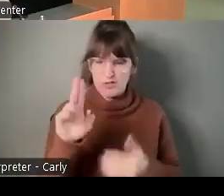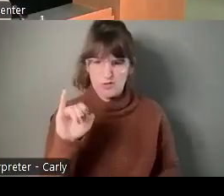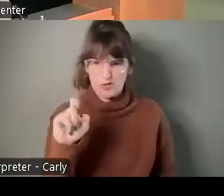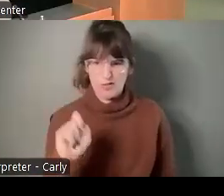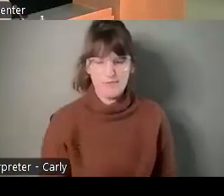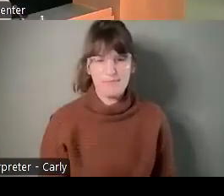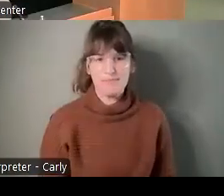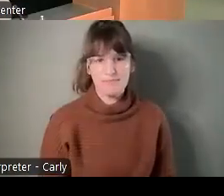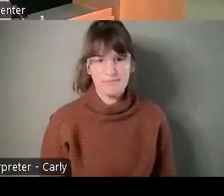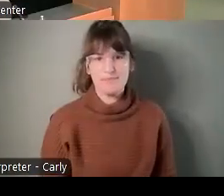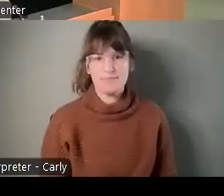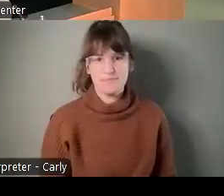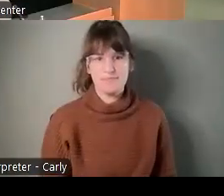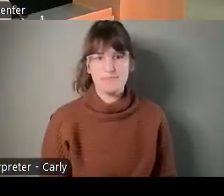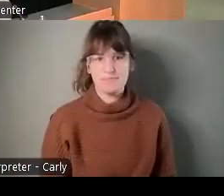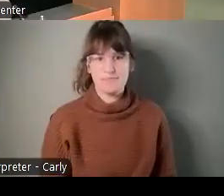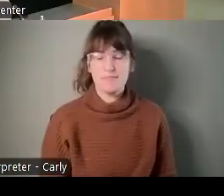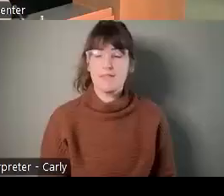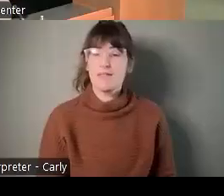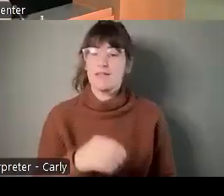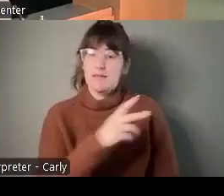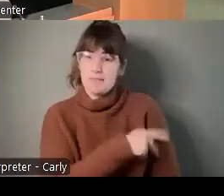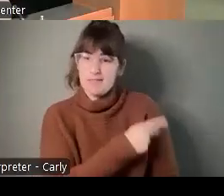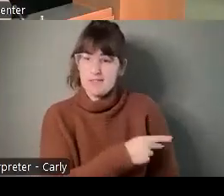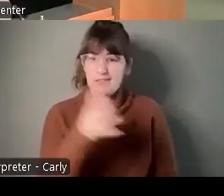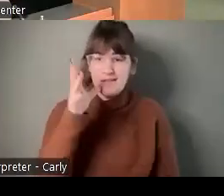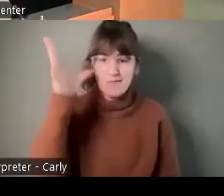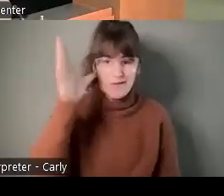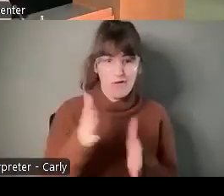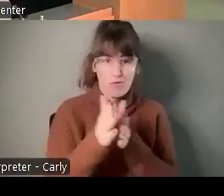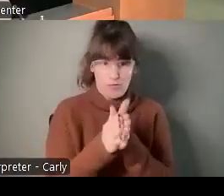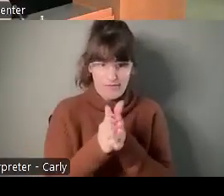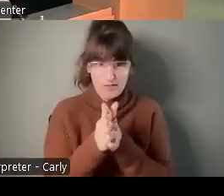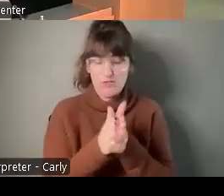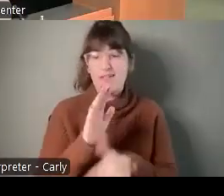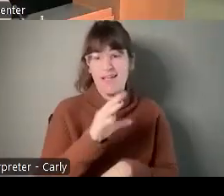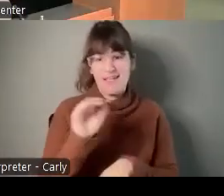and we looked at PA patient and parent motivation and utilization of the safety plan, coping and